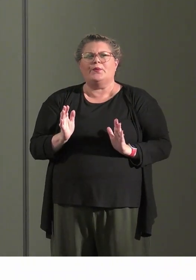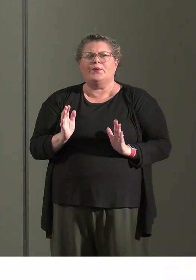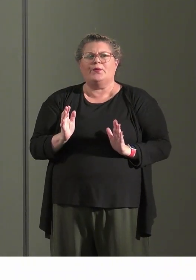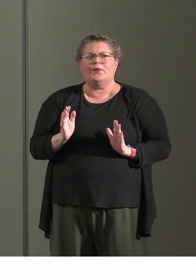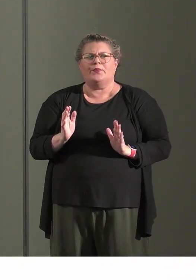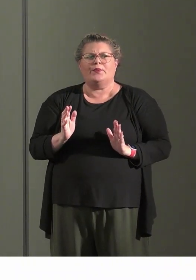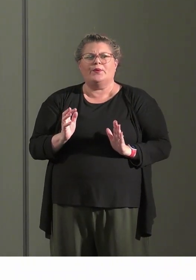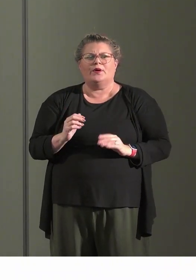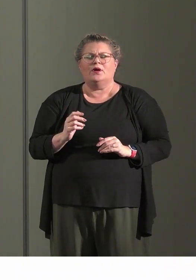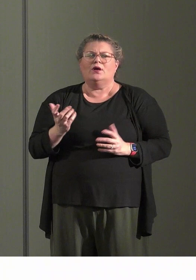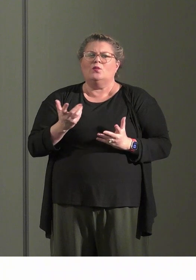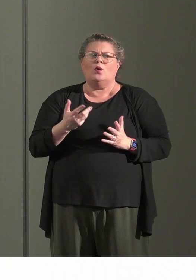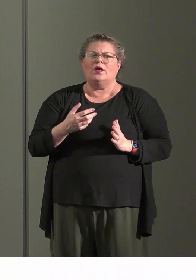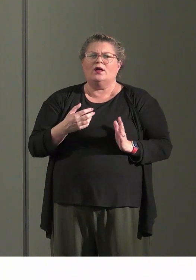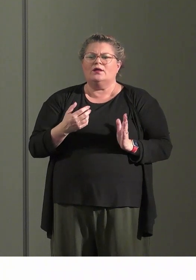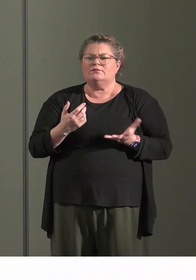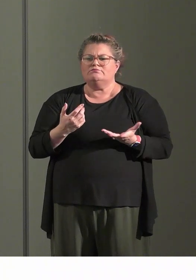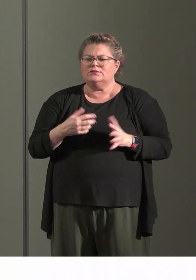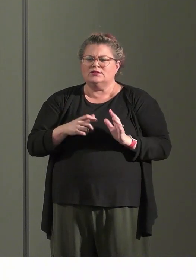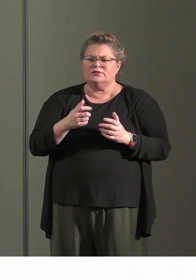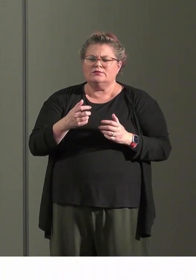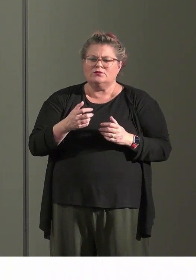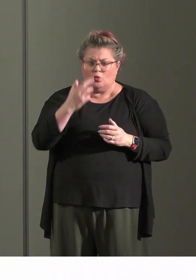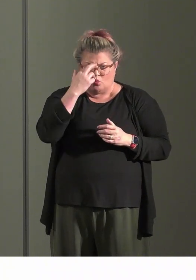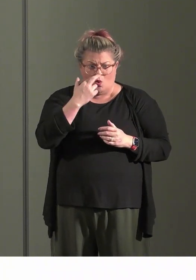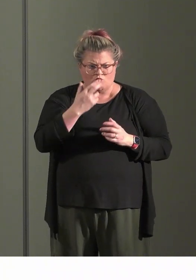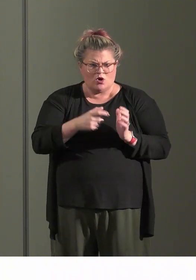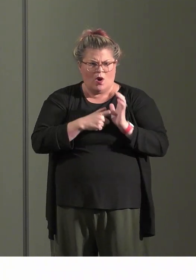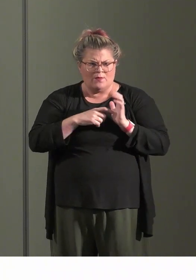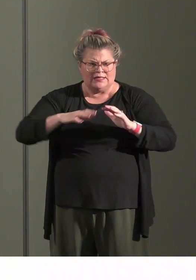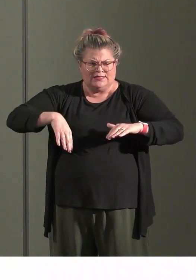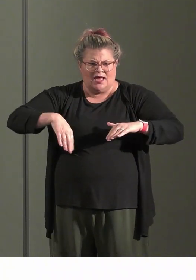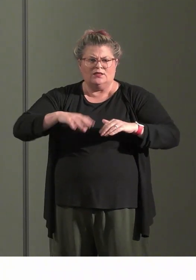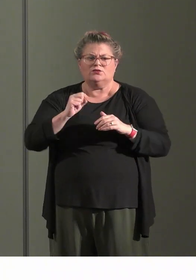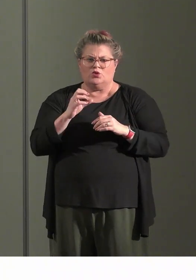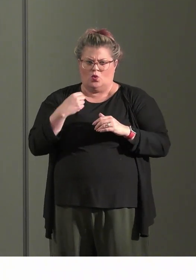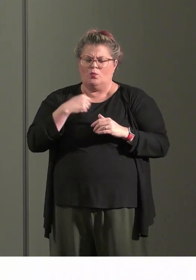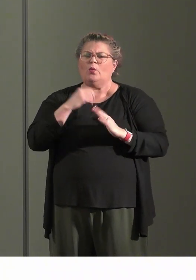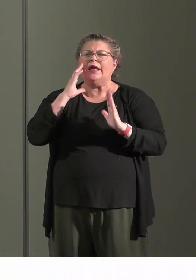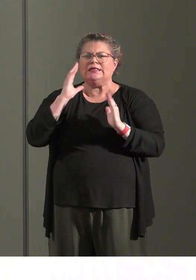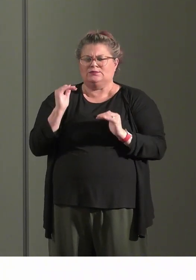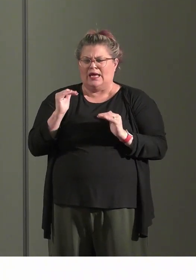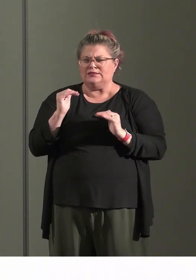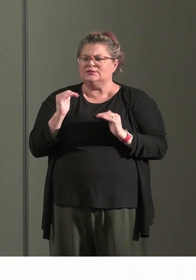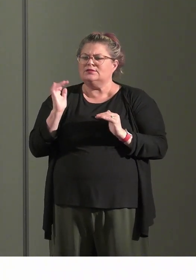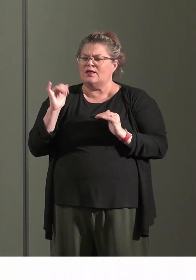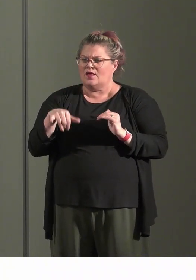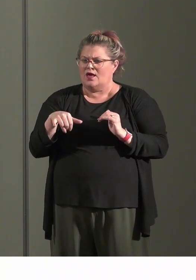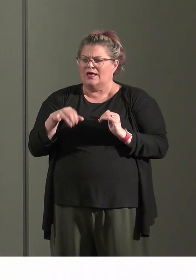requirements would be. The transition process is still happening. We expect the E members to take